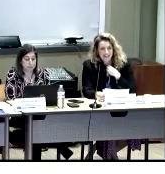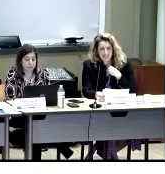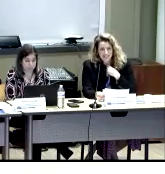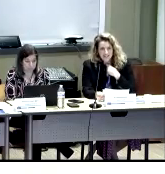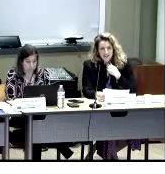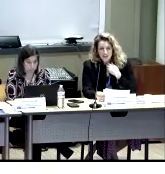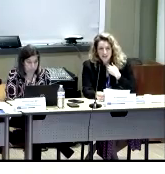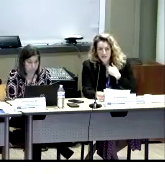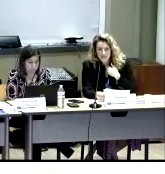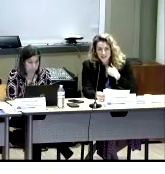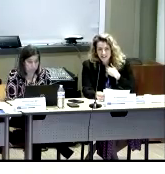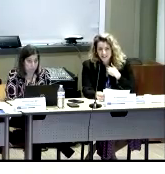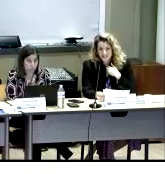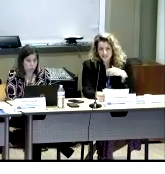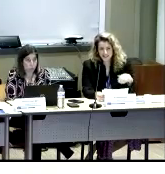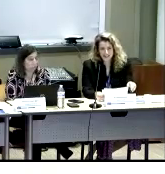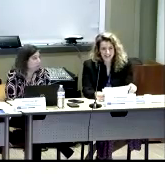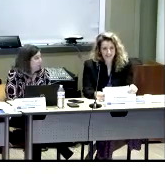Okay. Josh, just raise your hand again if you need anything.